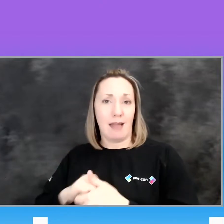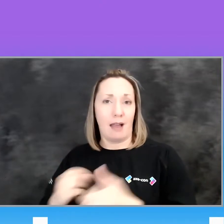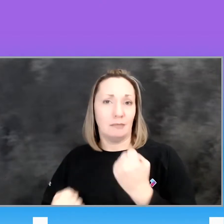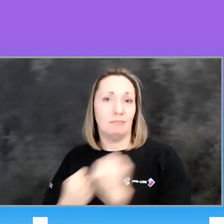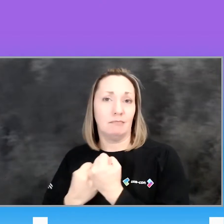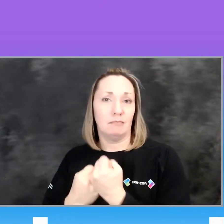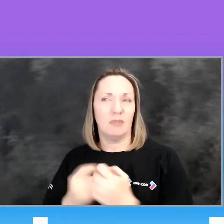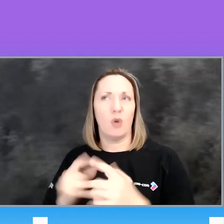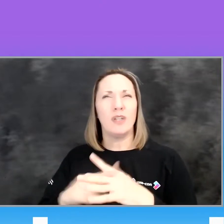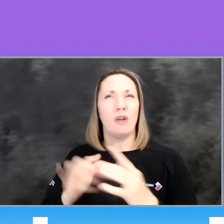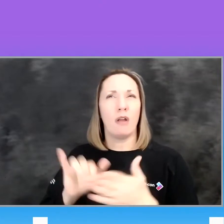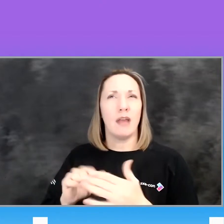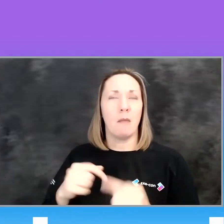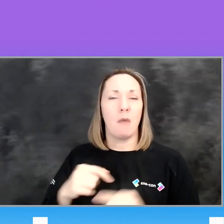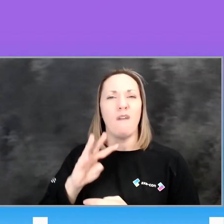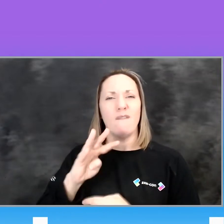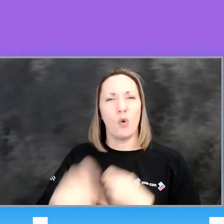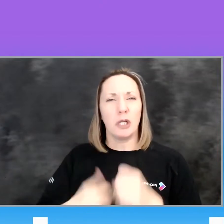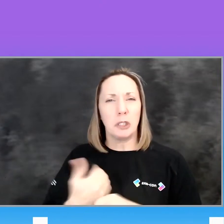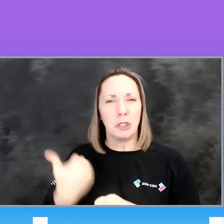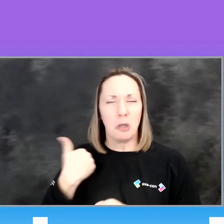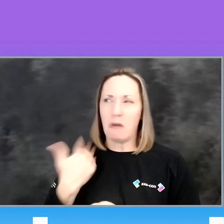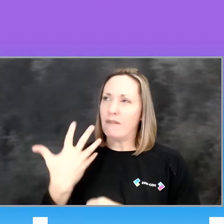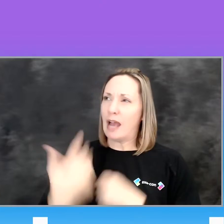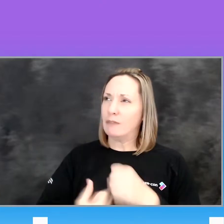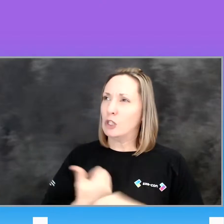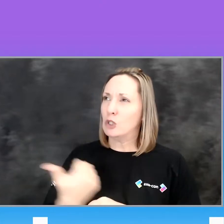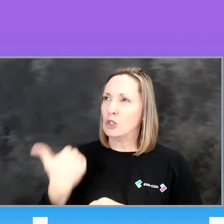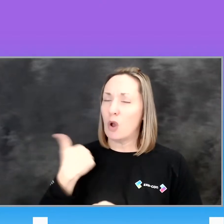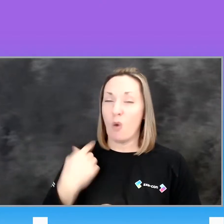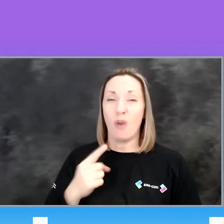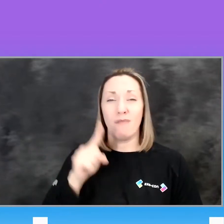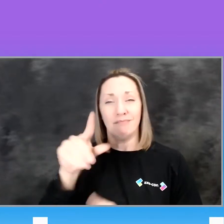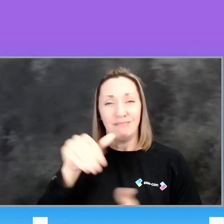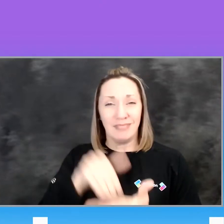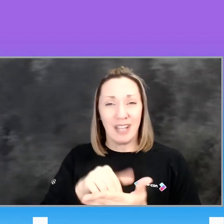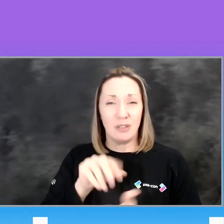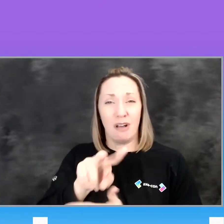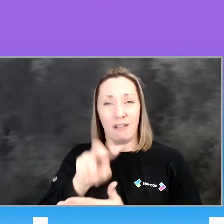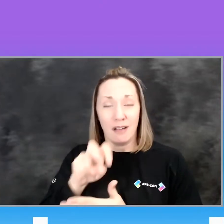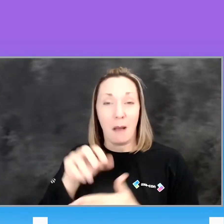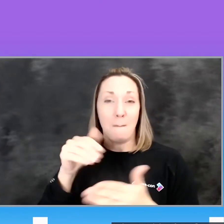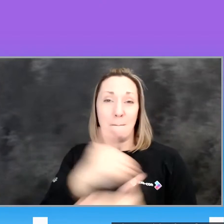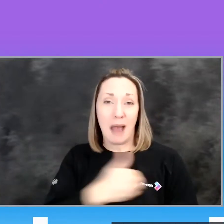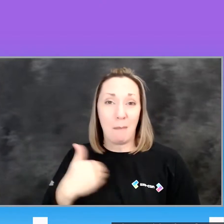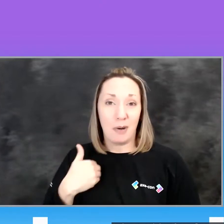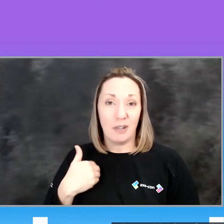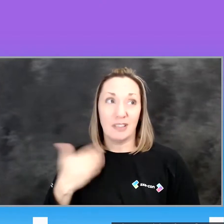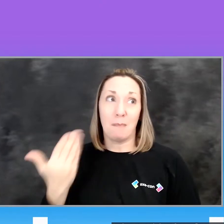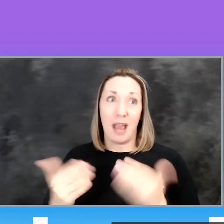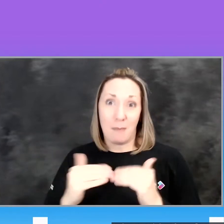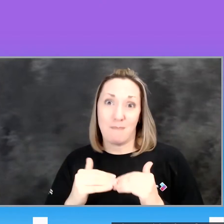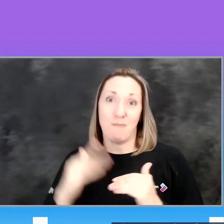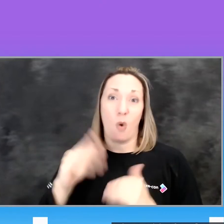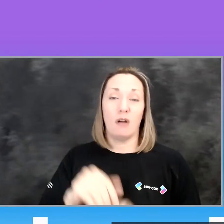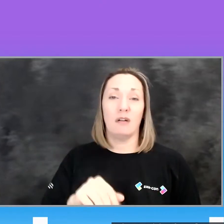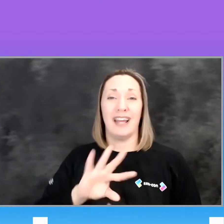ago, and we have 1200 members or